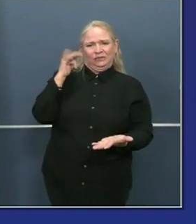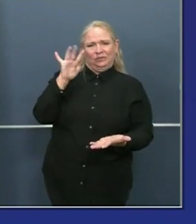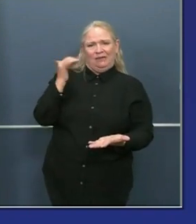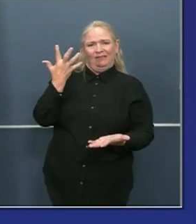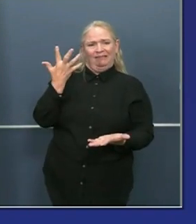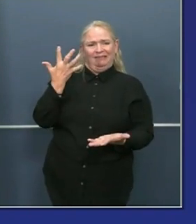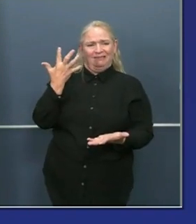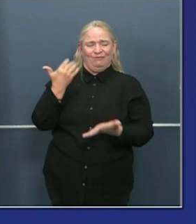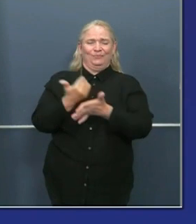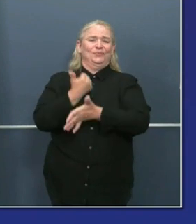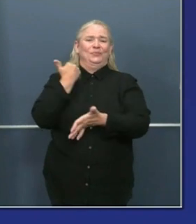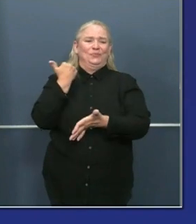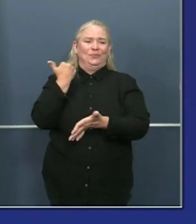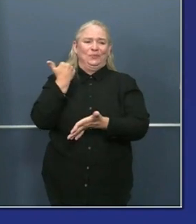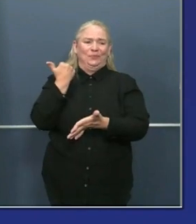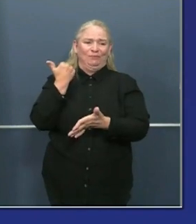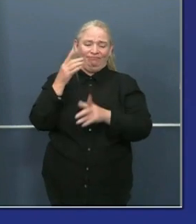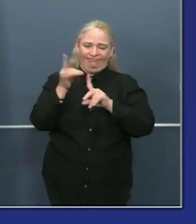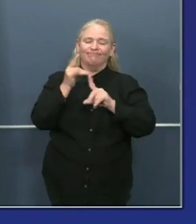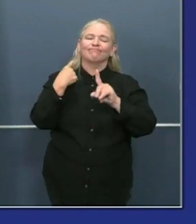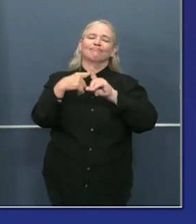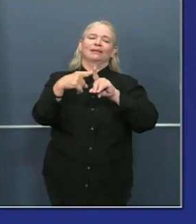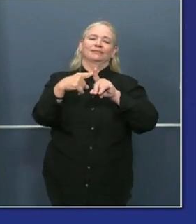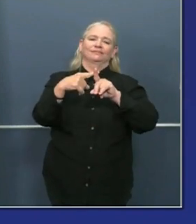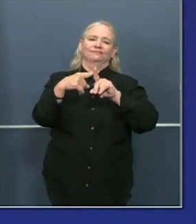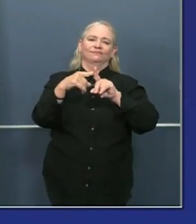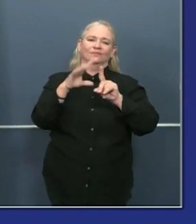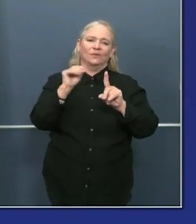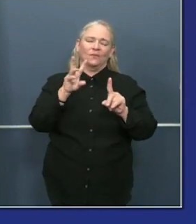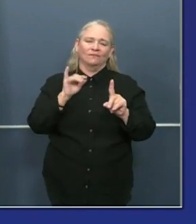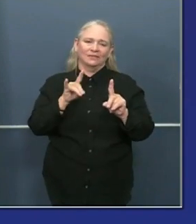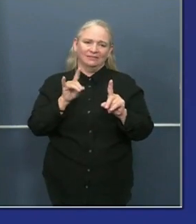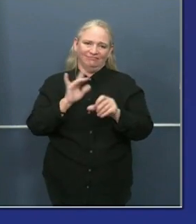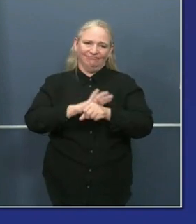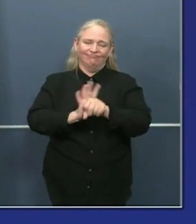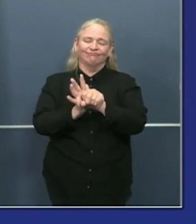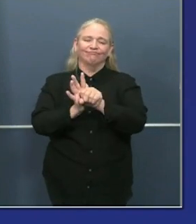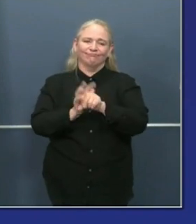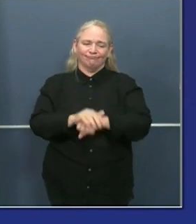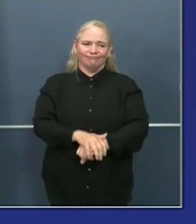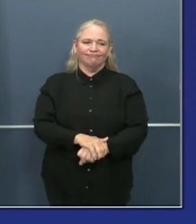GOING OUT WITH RESOLVE AND WHAT THIS MOMENT NEEDS TO MAKE SURE PEOPLE ARE PROTECTING THEMSELVES AND PROTECTING OTHERS TO MITIGATE THE SPREAD. AND THAT SPREAD CONTINUES.